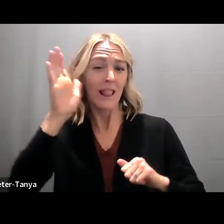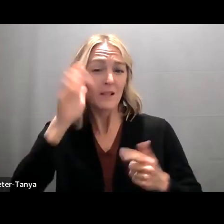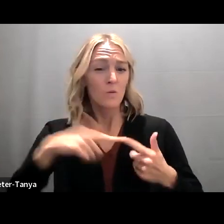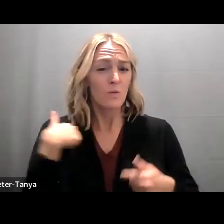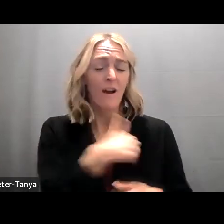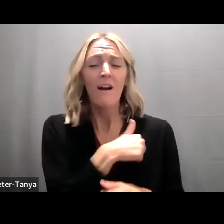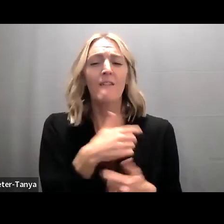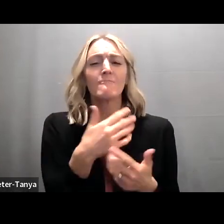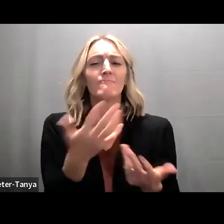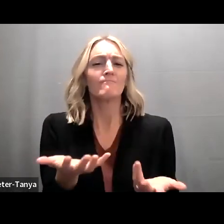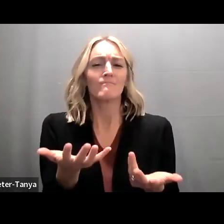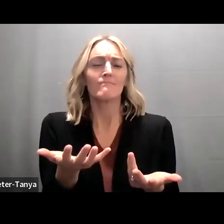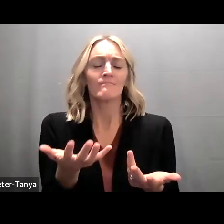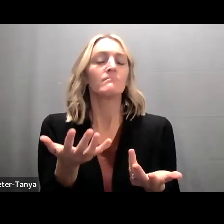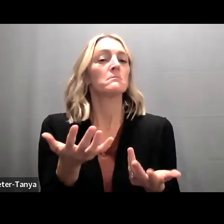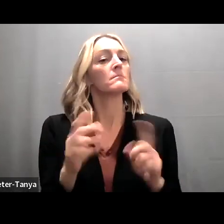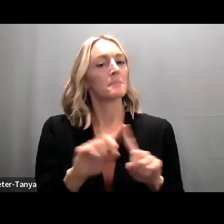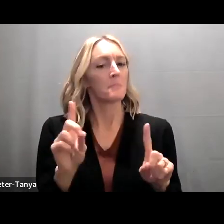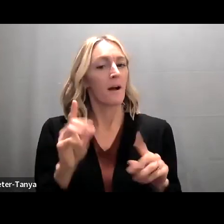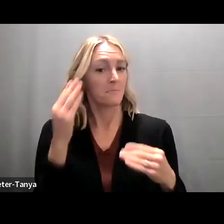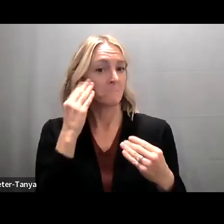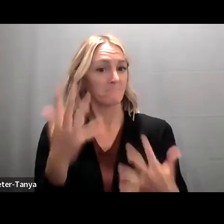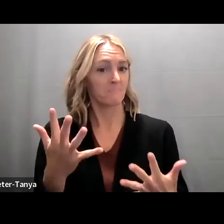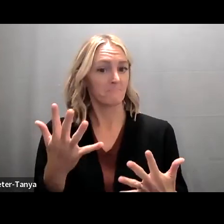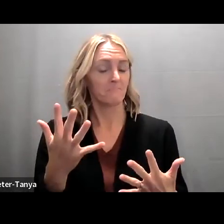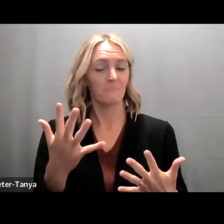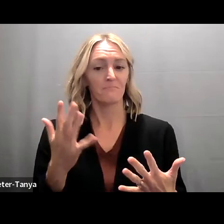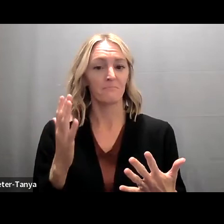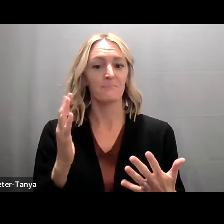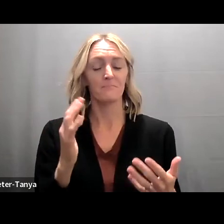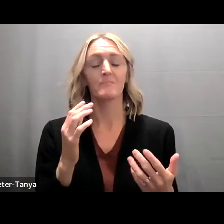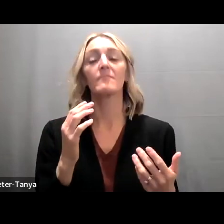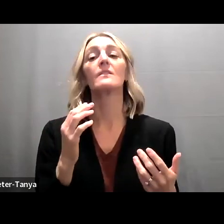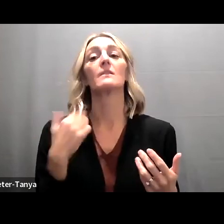But I want to tell you what the point is. We have seen things happen.